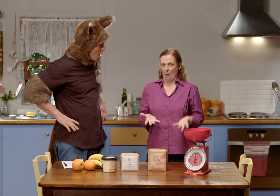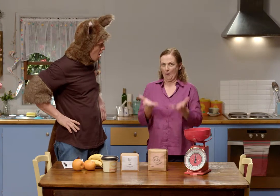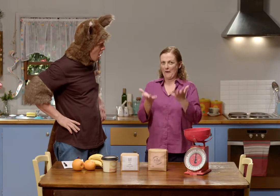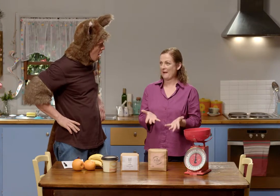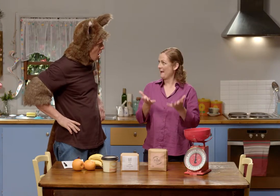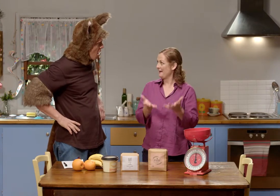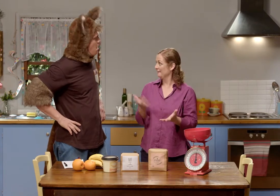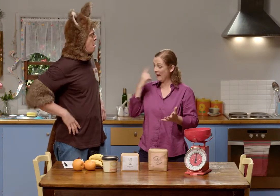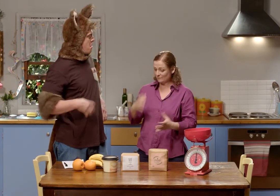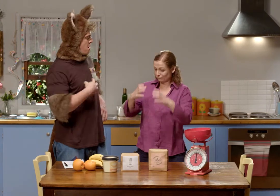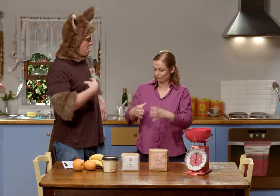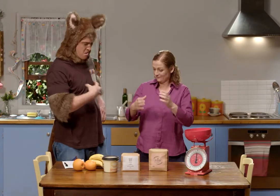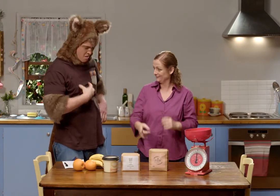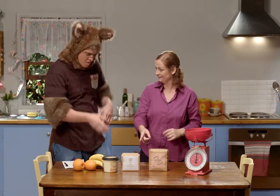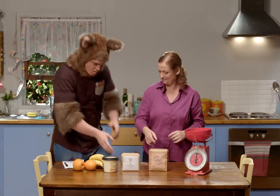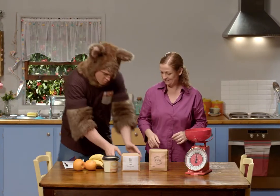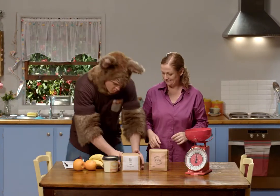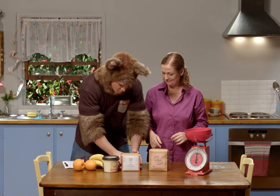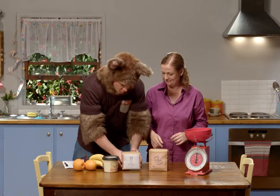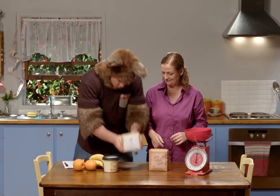That's very light. Pick it up, see.